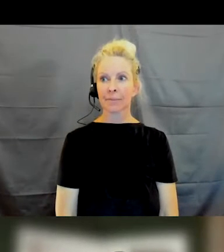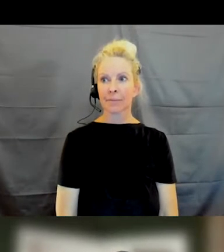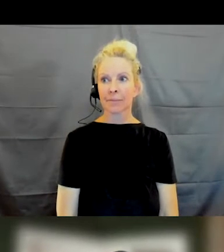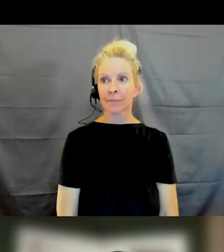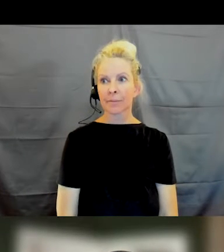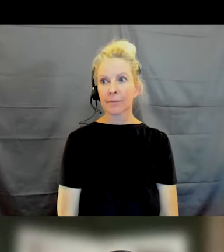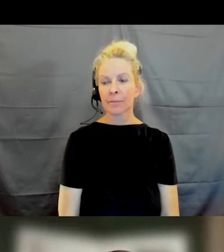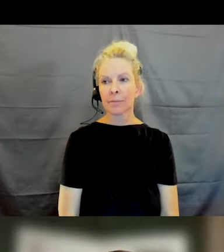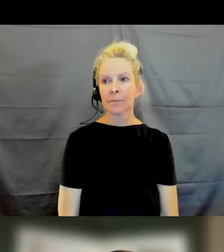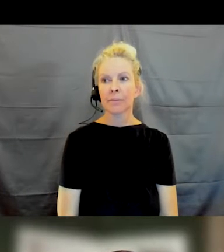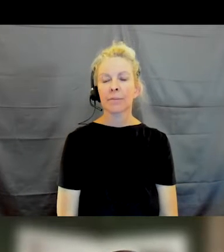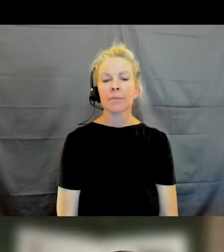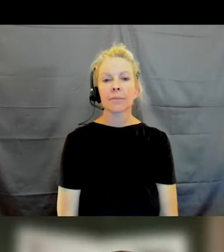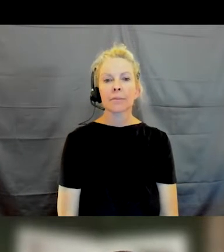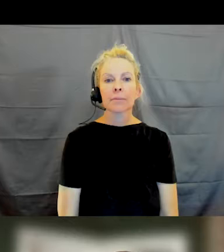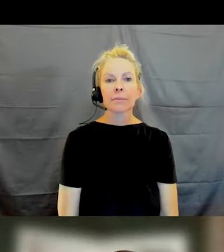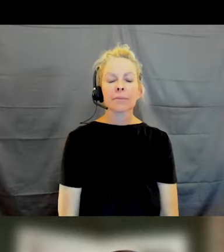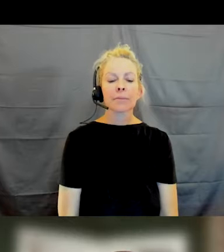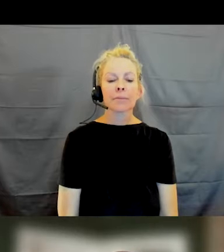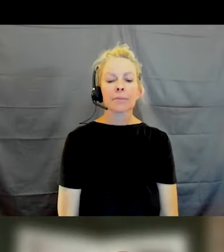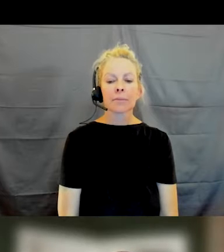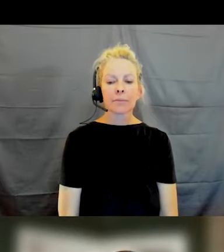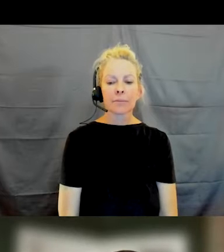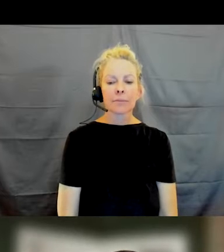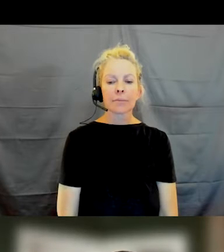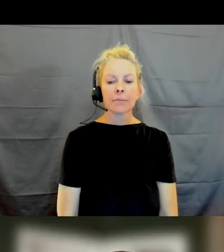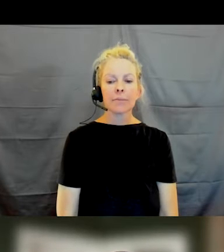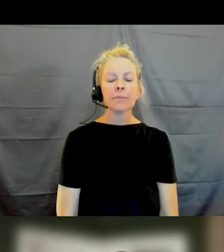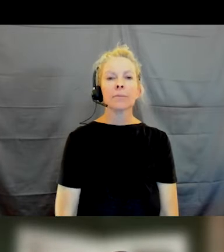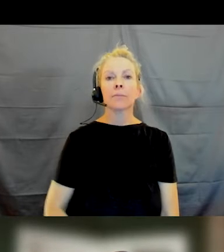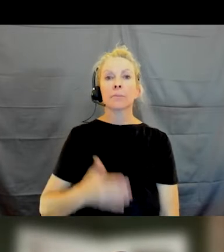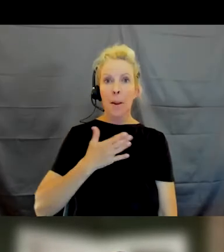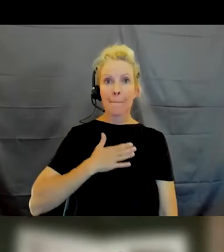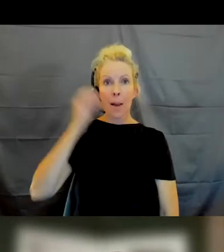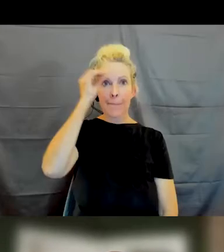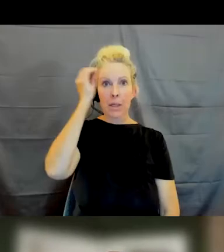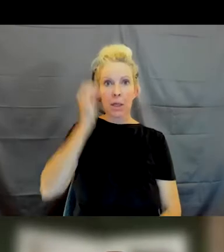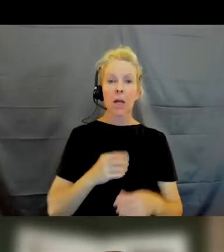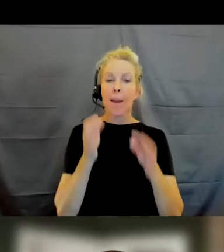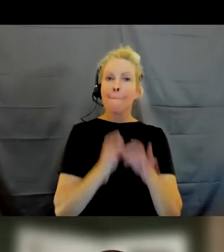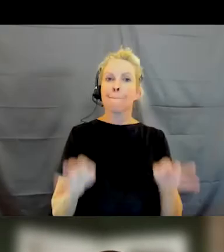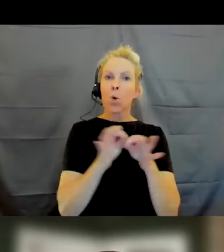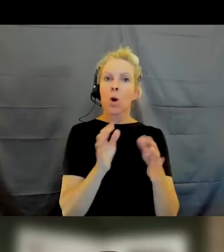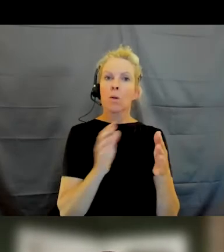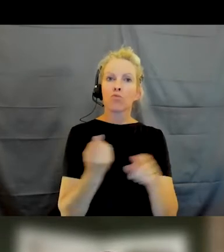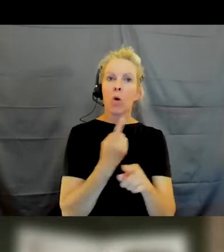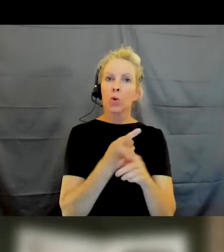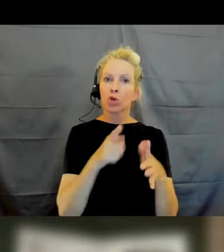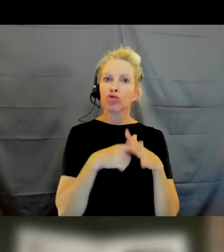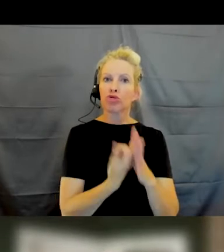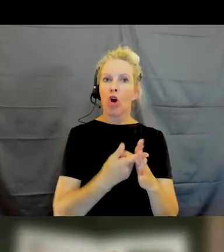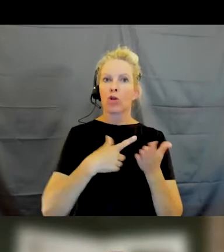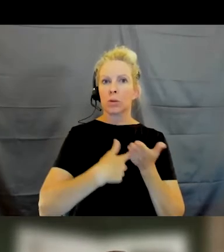code-based conversation about accessibility should start, in my opinion, is semantic HTML. Again, if